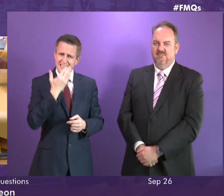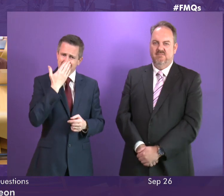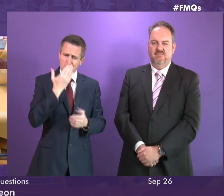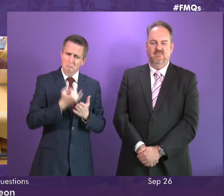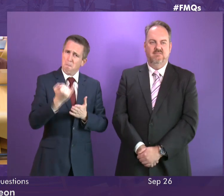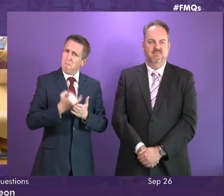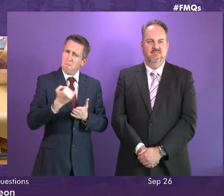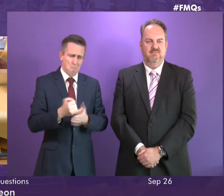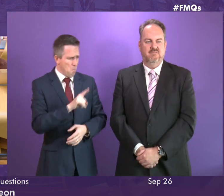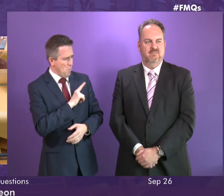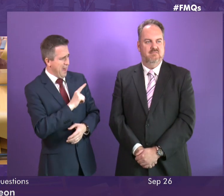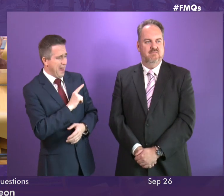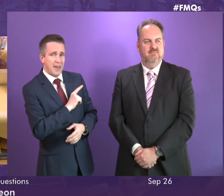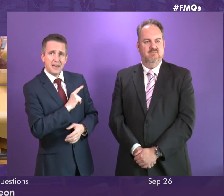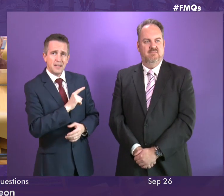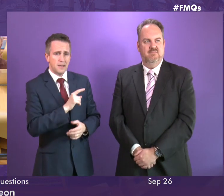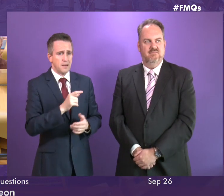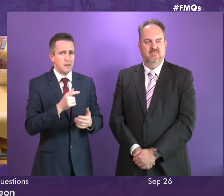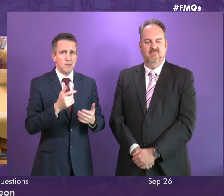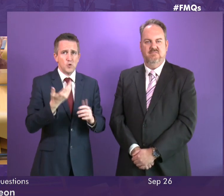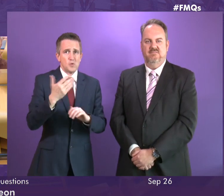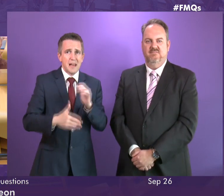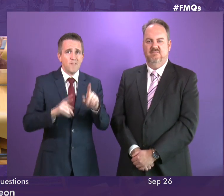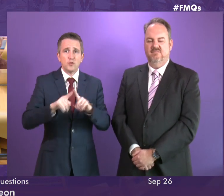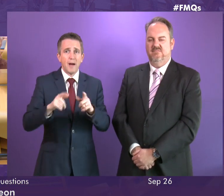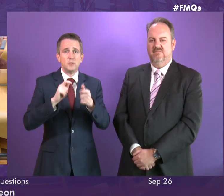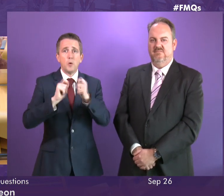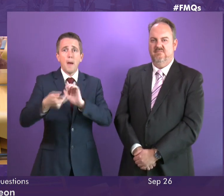I would have understood it had the Greens sought to amend the 2045 target yesterday,